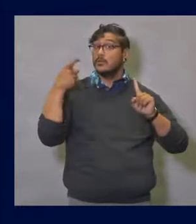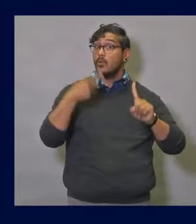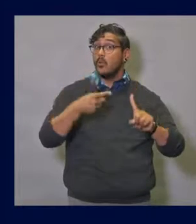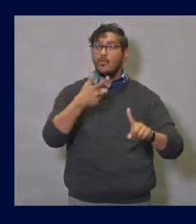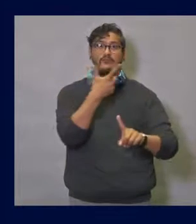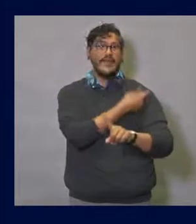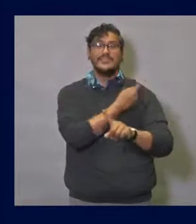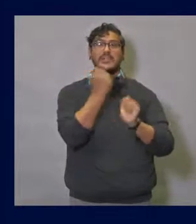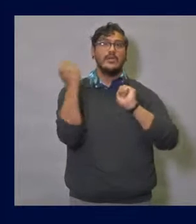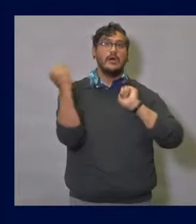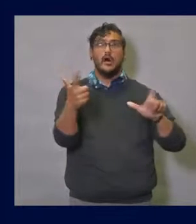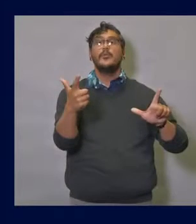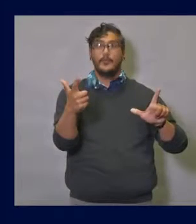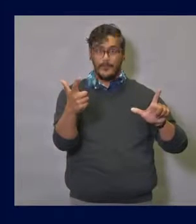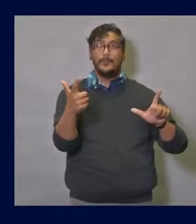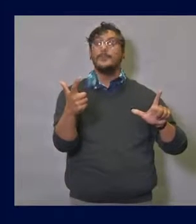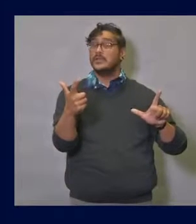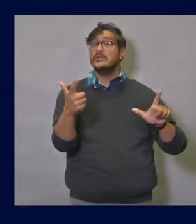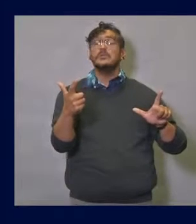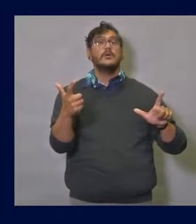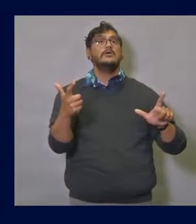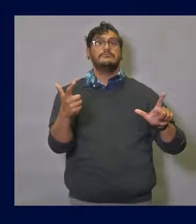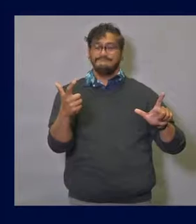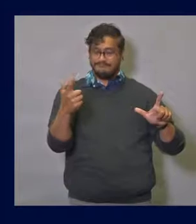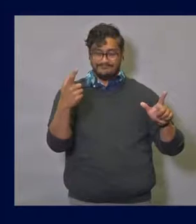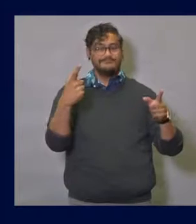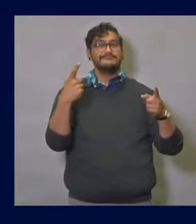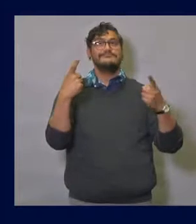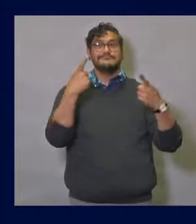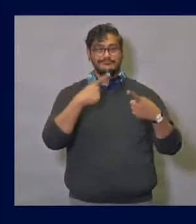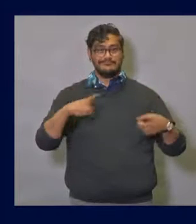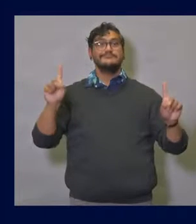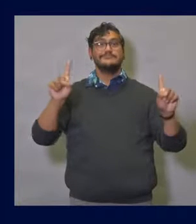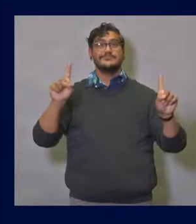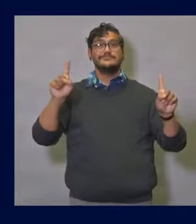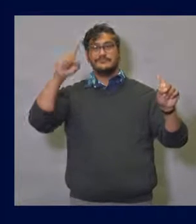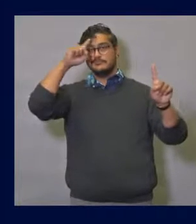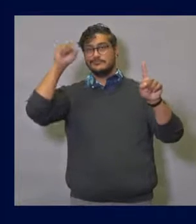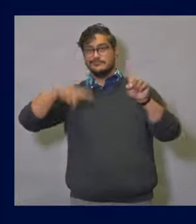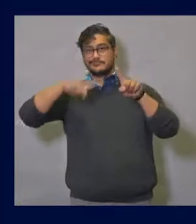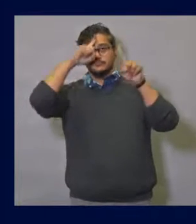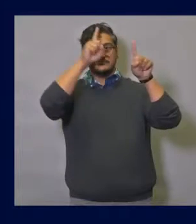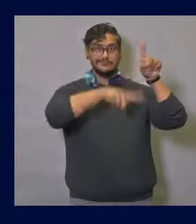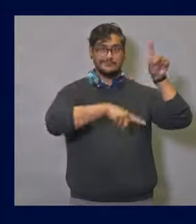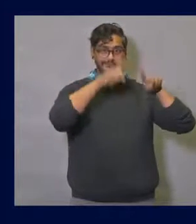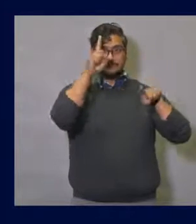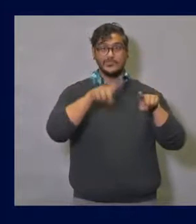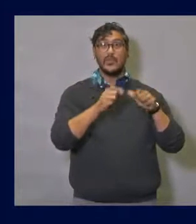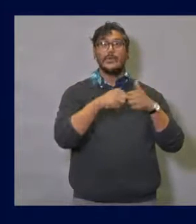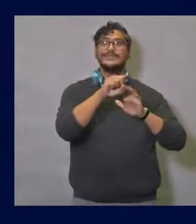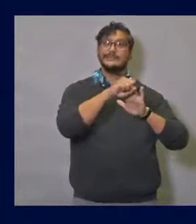EXPERIENCE AND STRUCTURE. OUR GOAL IS TO VACCINATE EVERYONE.